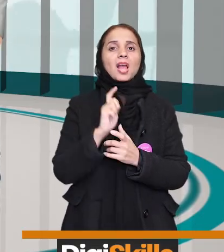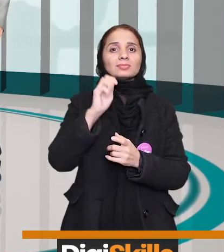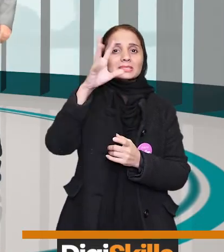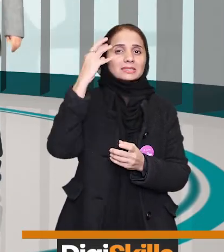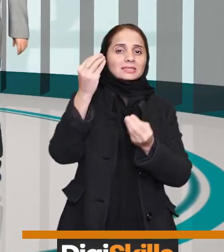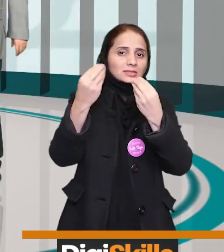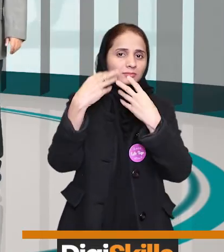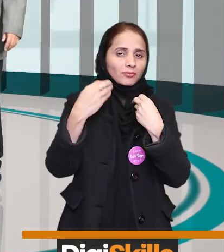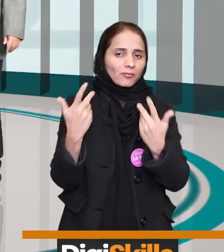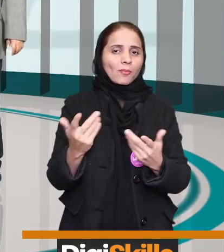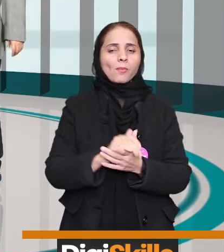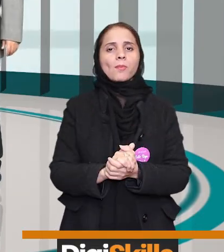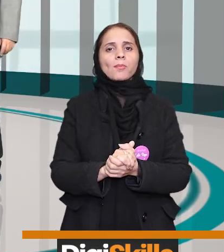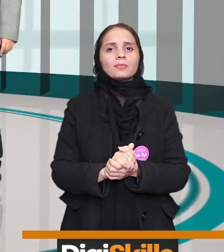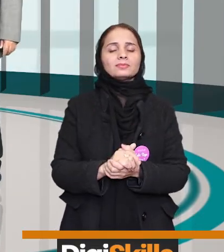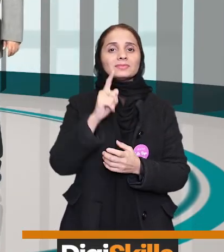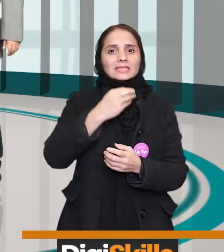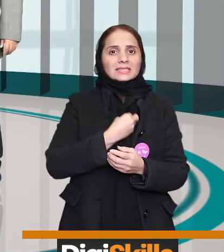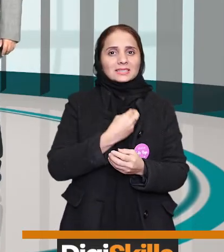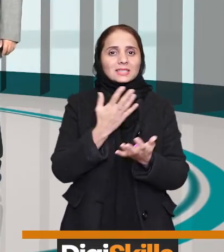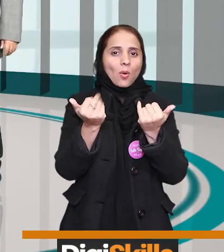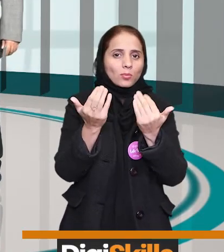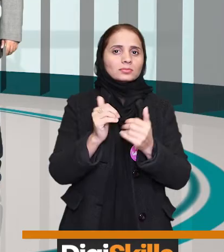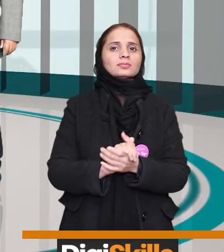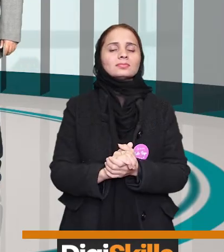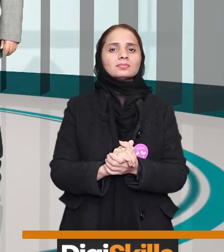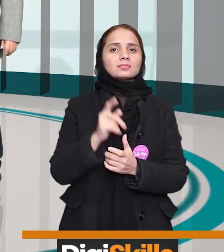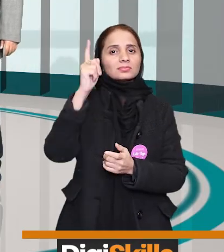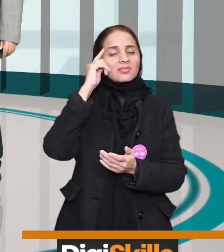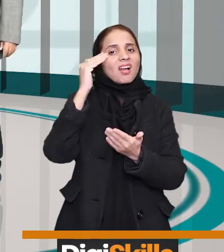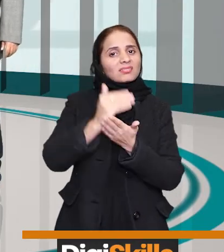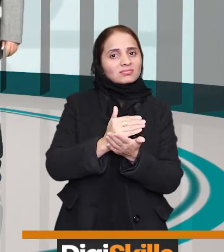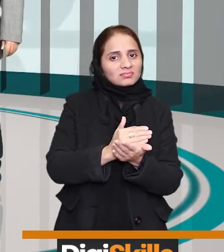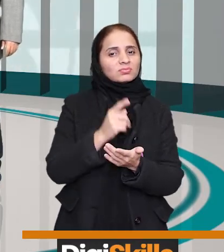to take project and desperation once it is sensed